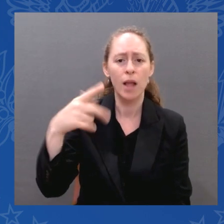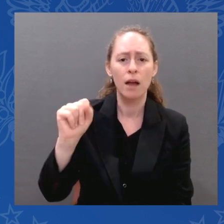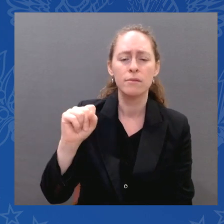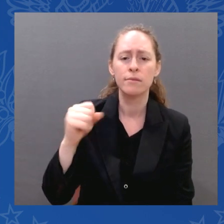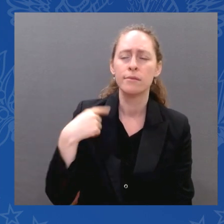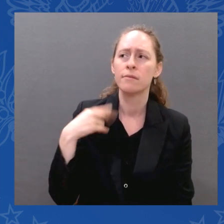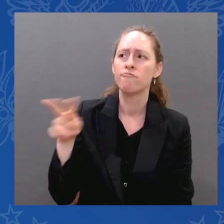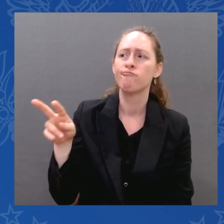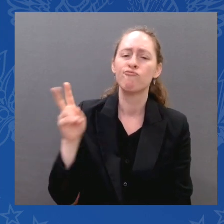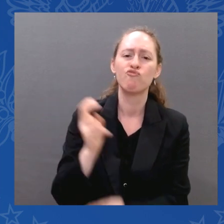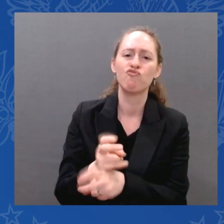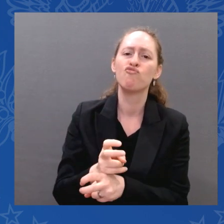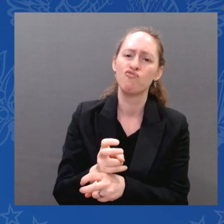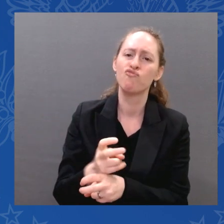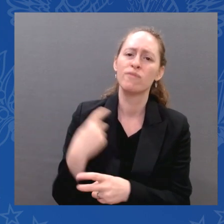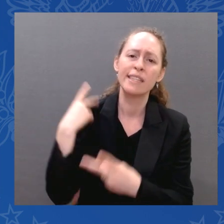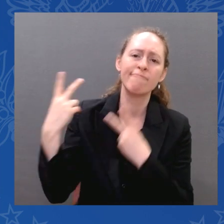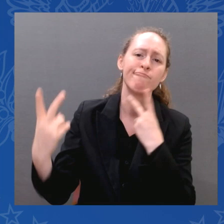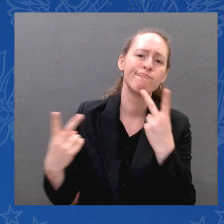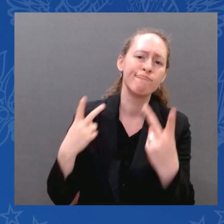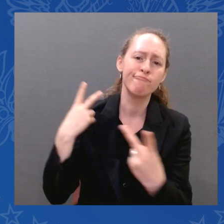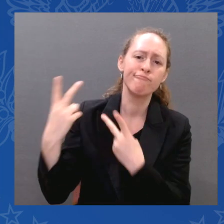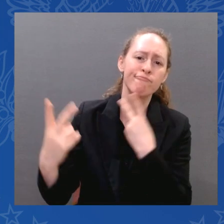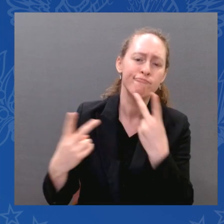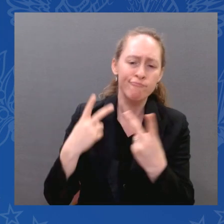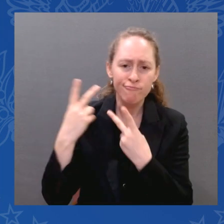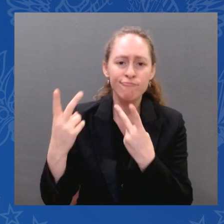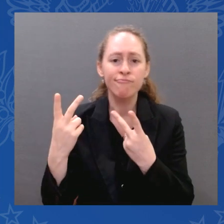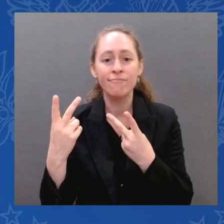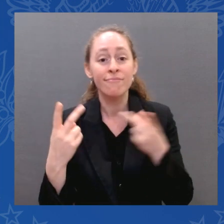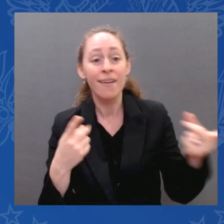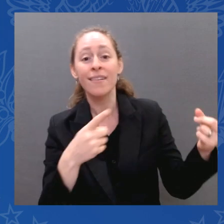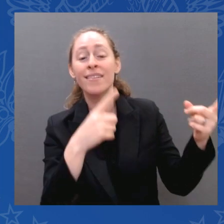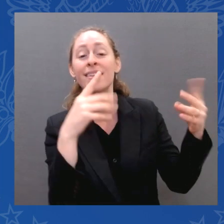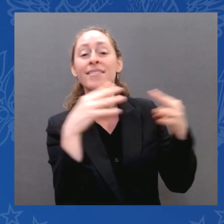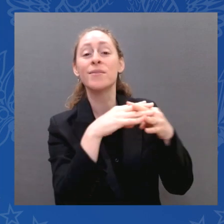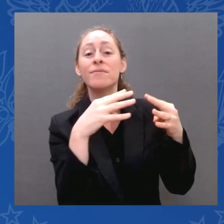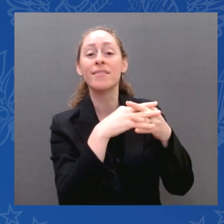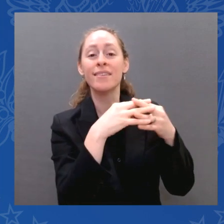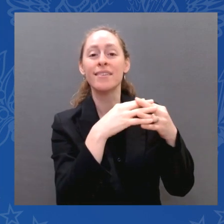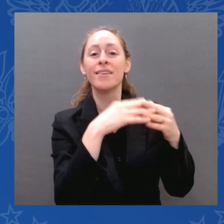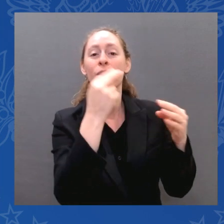And between the clashing gold helmets and military ads I saw at commercial breaks,